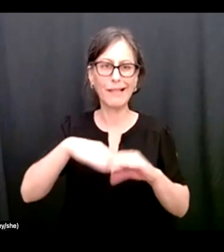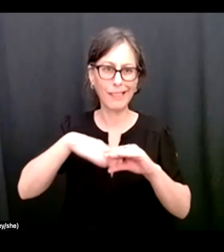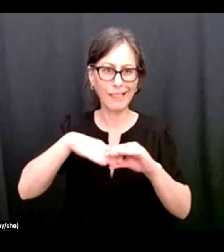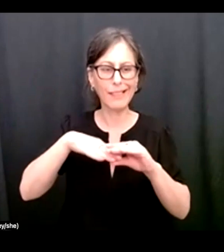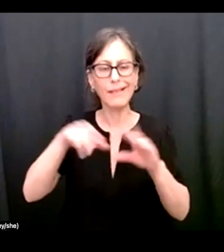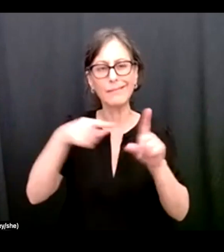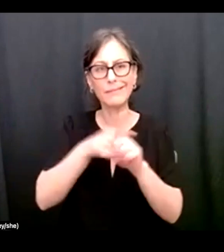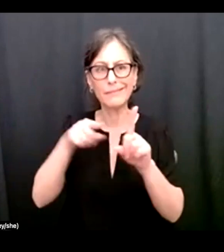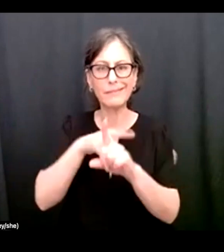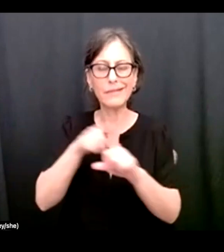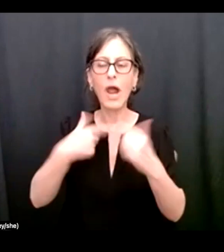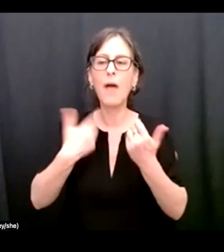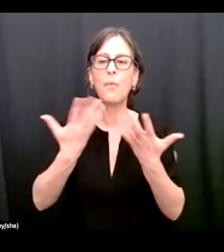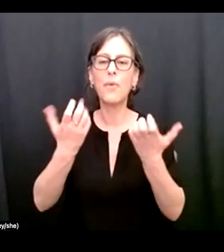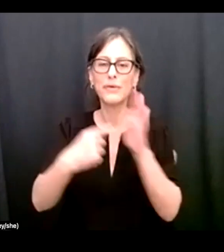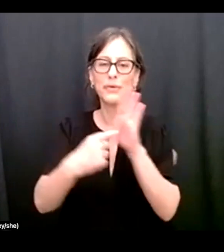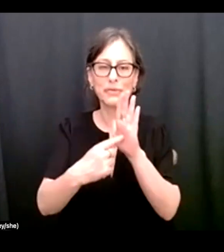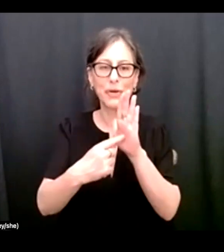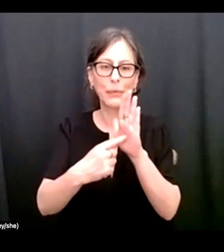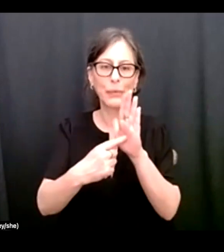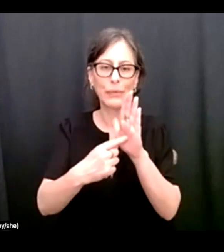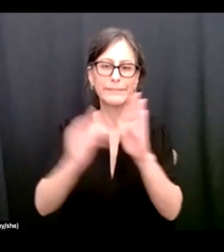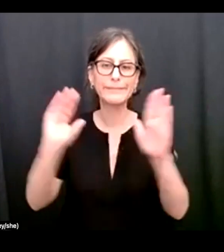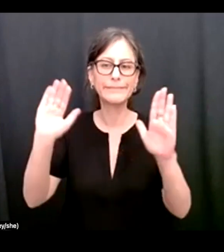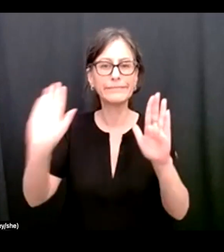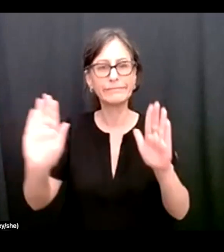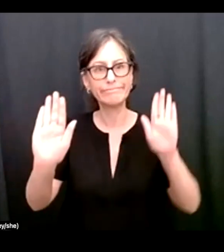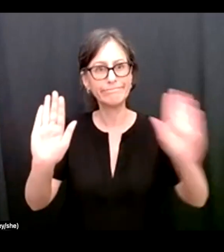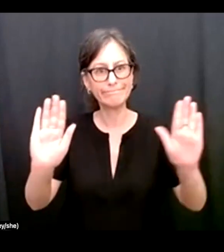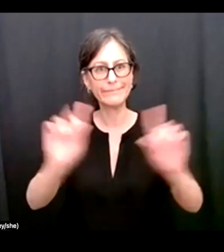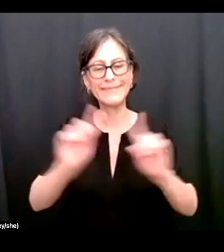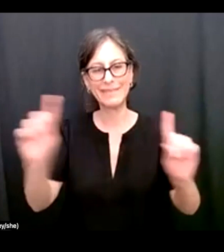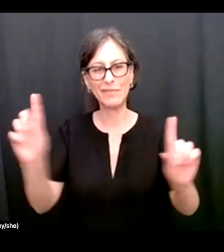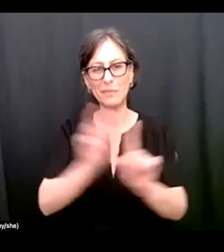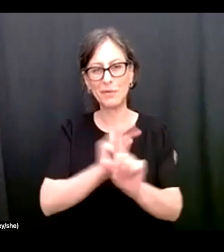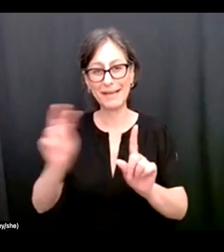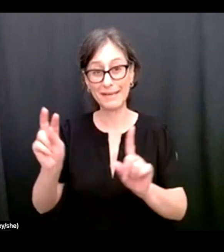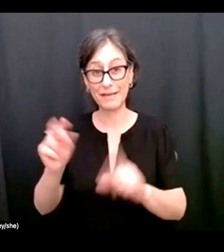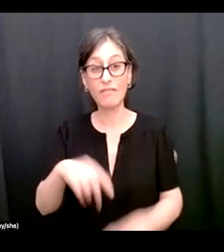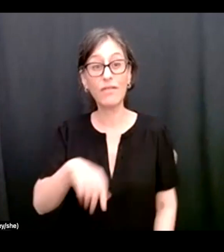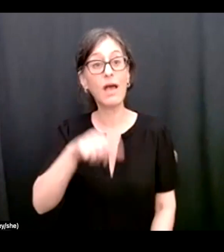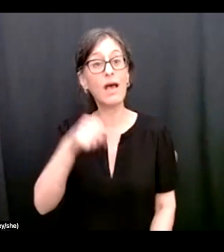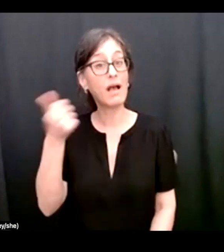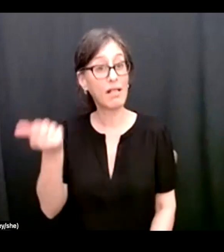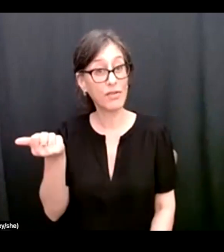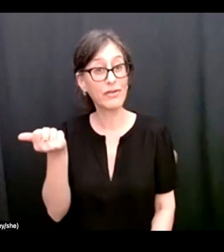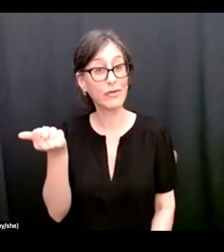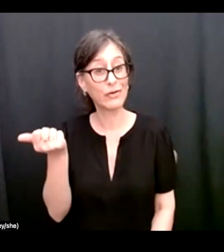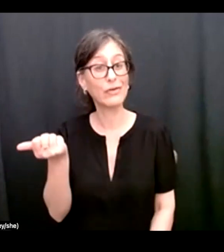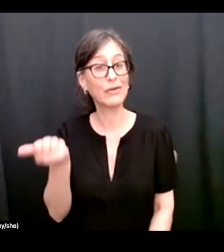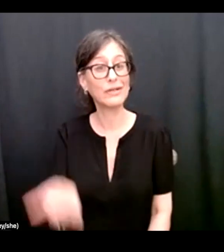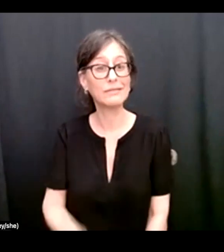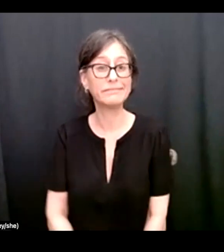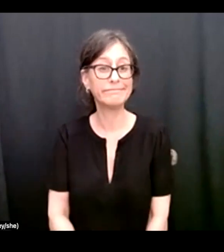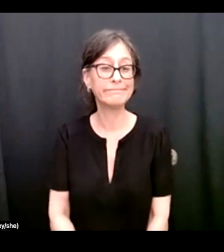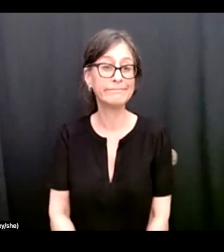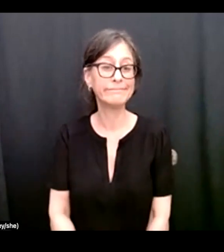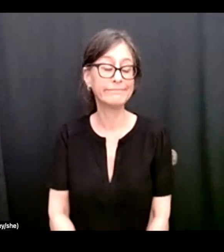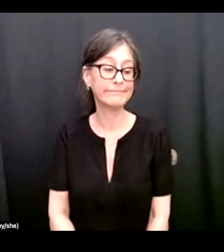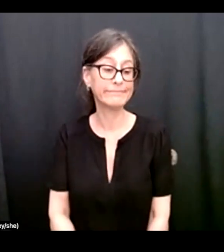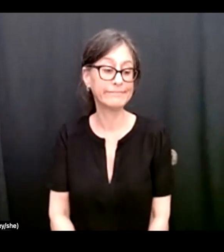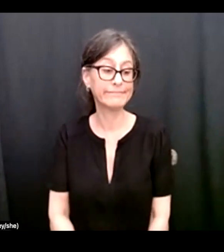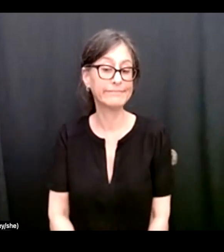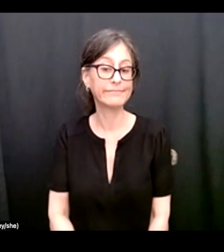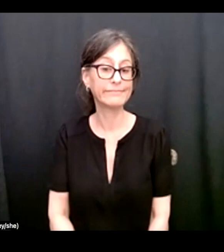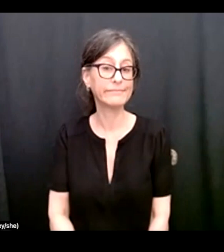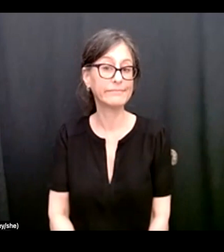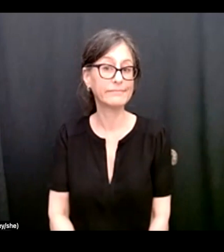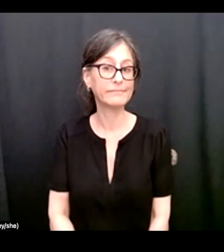I wanted to present these different perspectives. I think another thing that both Franz Wright and